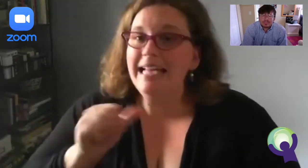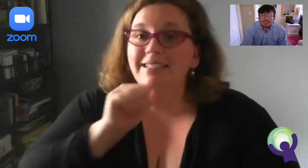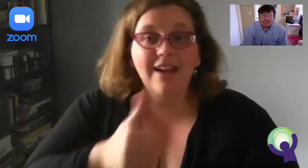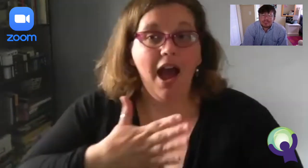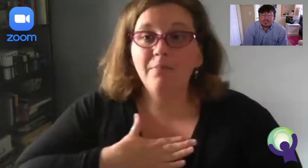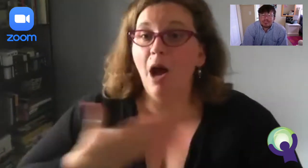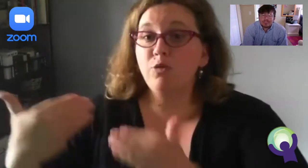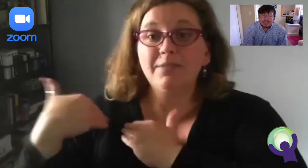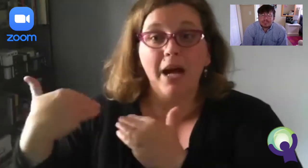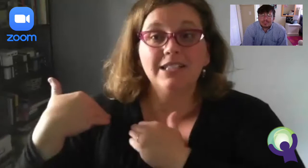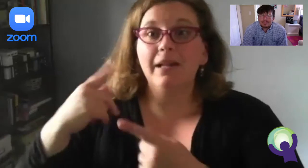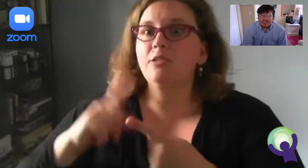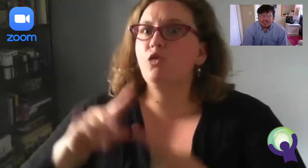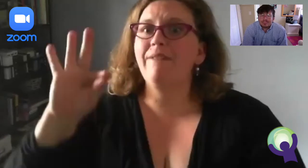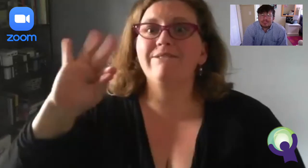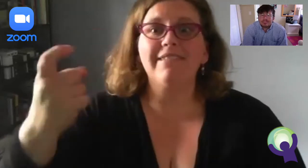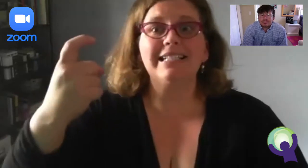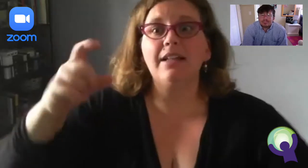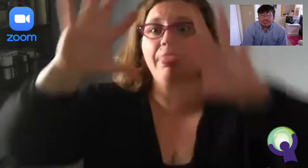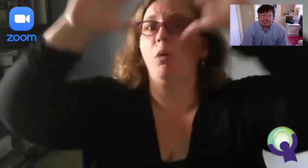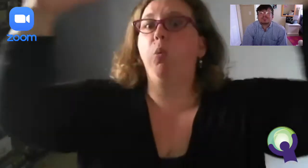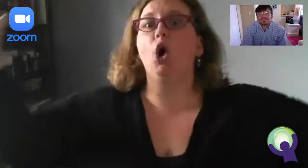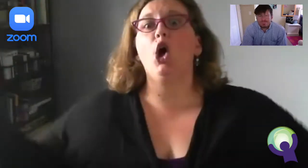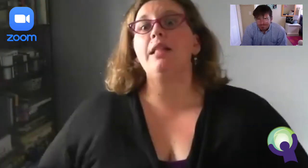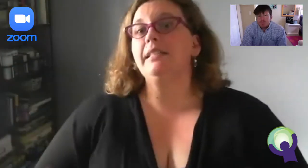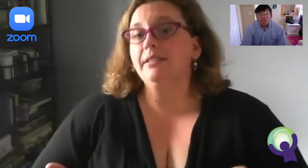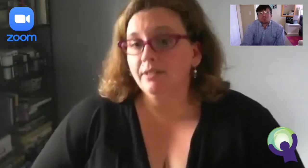separate from that and know that i'm not responsible to fix